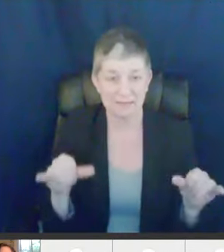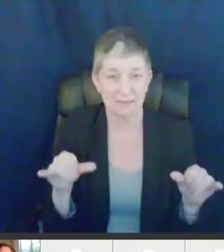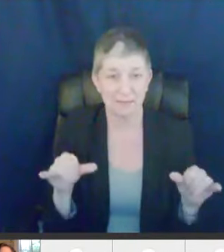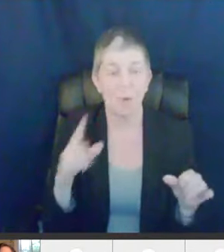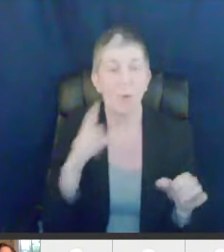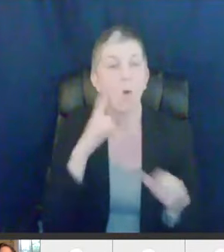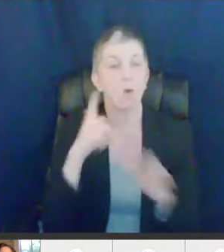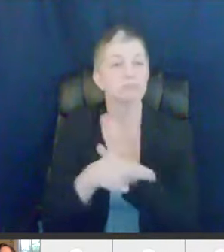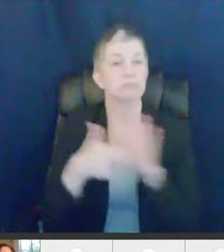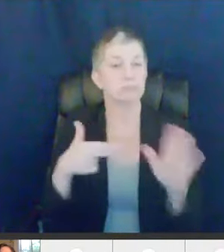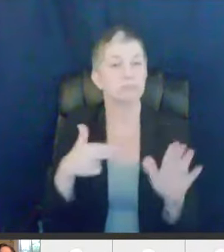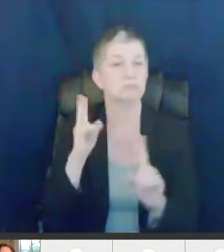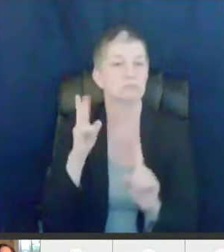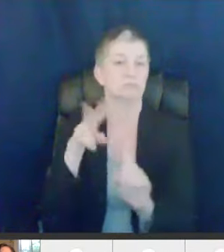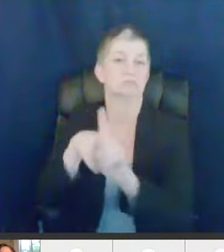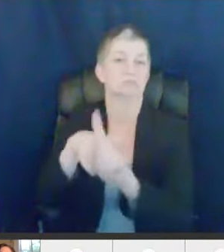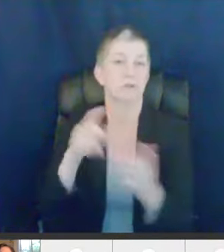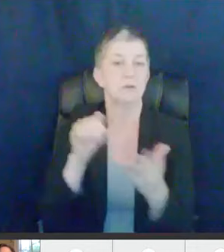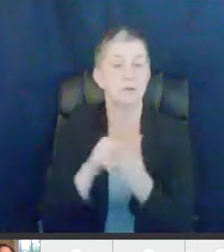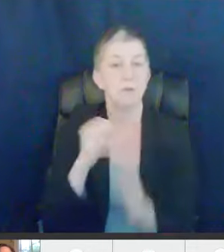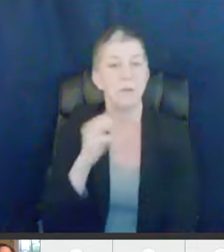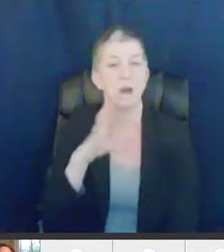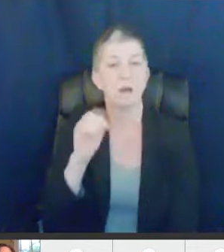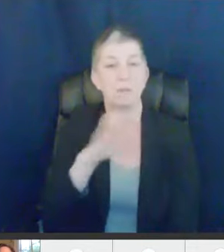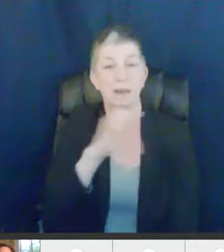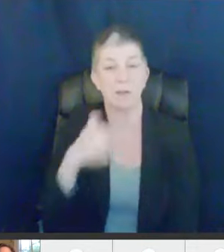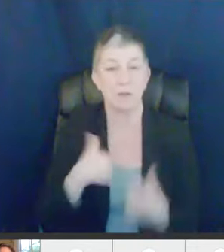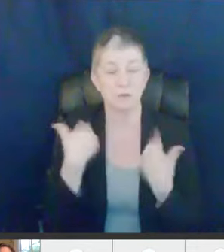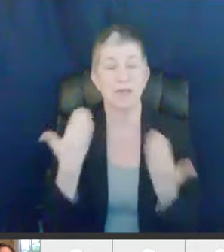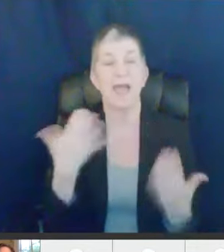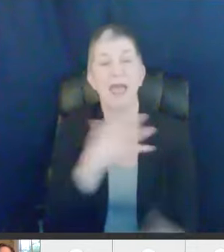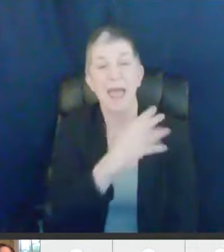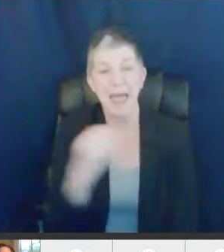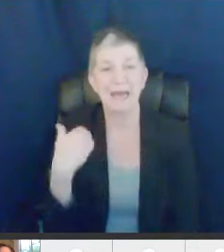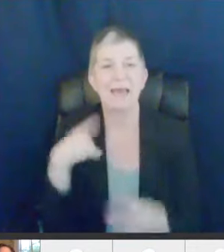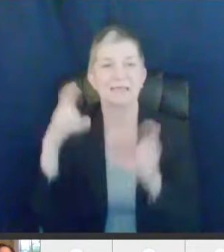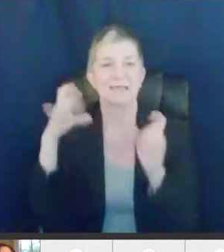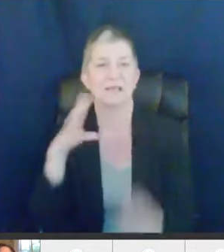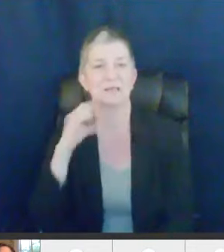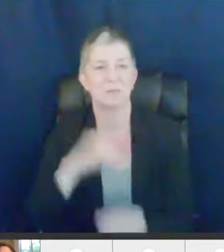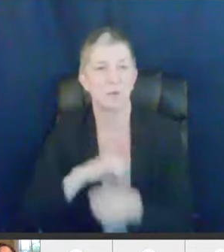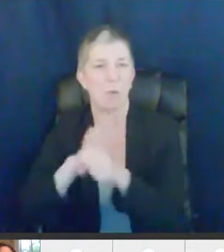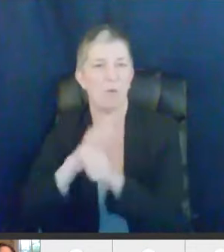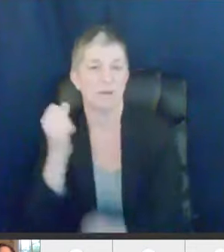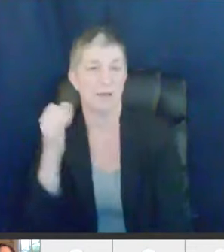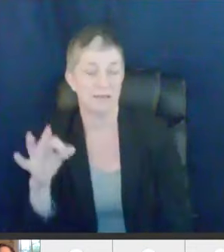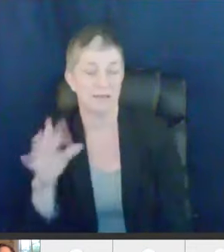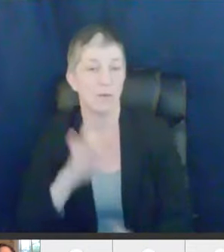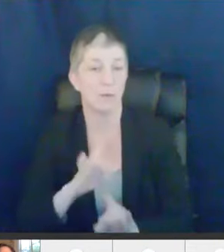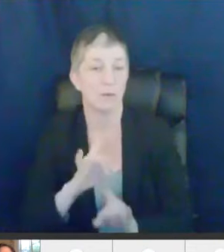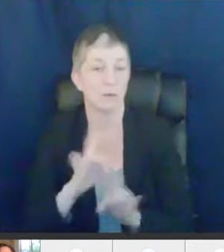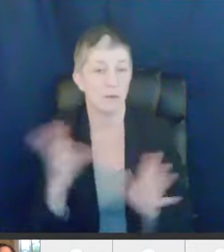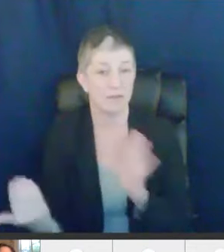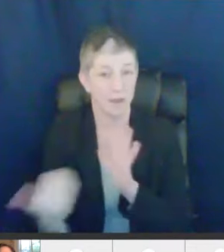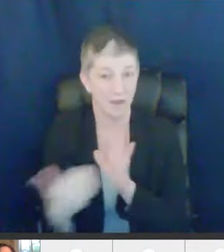address and has a test for covid19 and I will clarify again we did have an